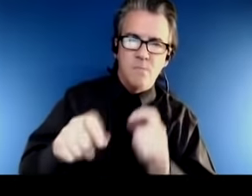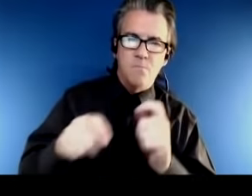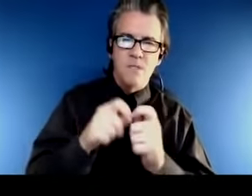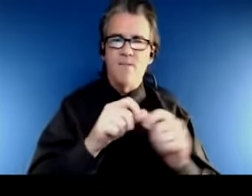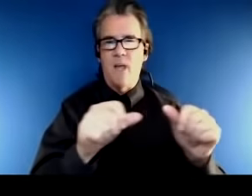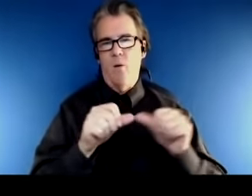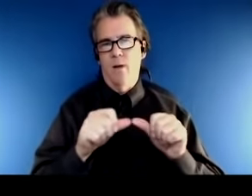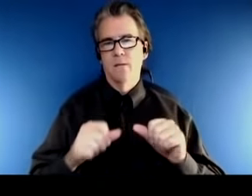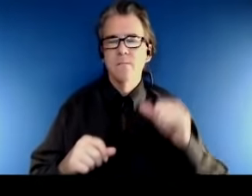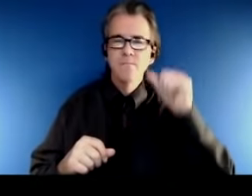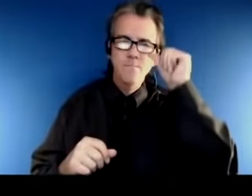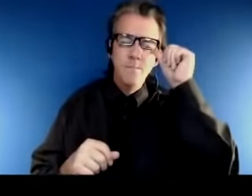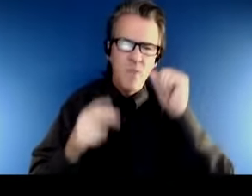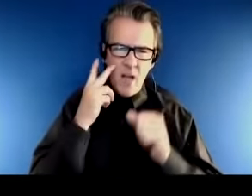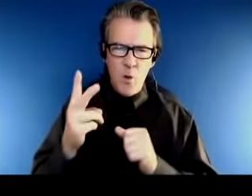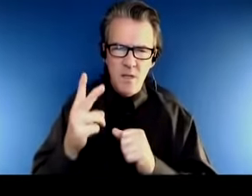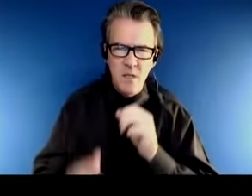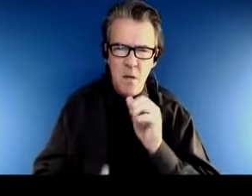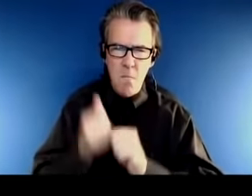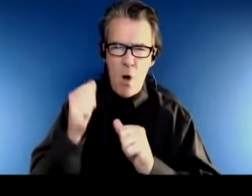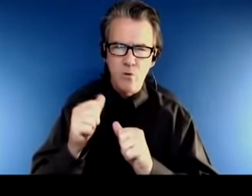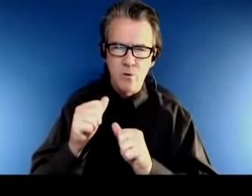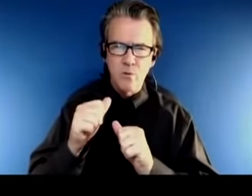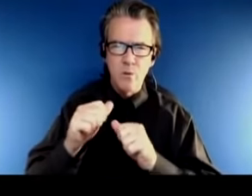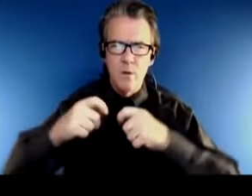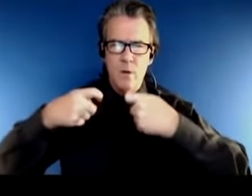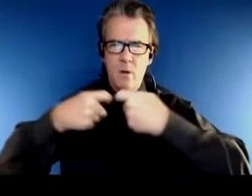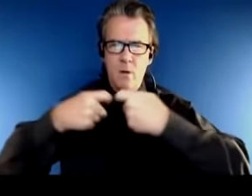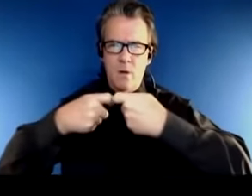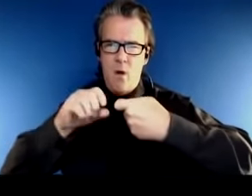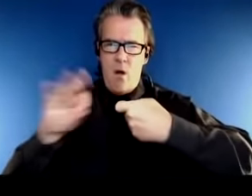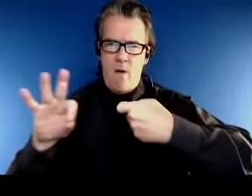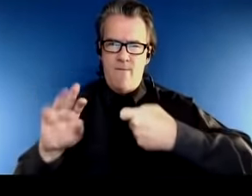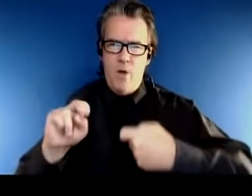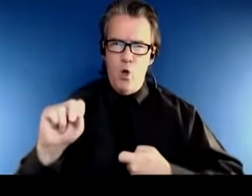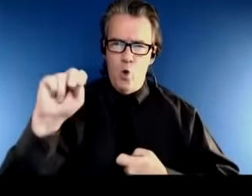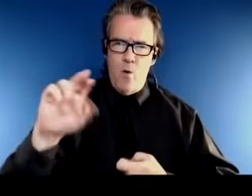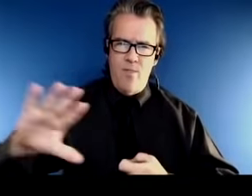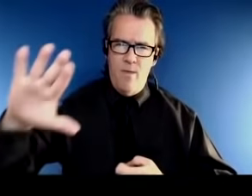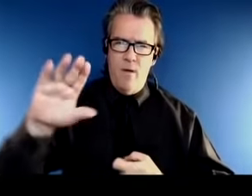Yes, Lindsay, that's accurate. Leo, thanks very much for the question.